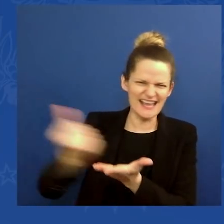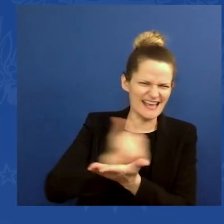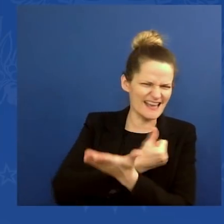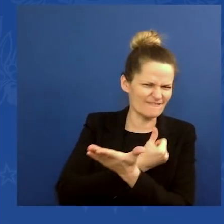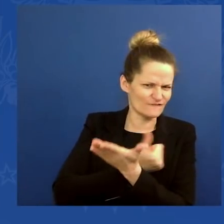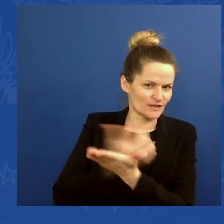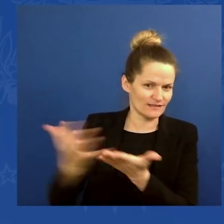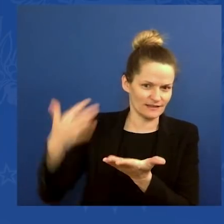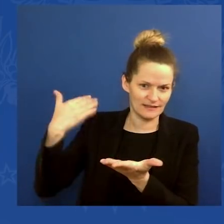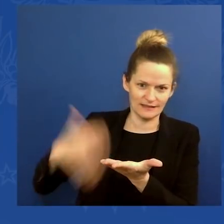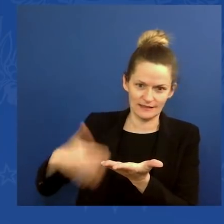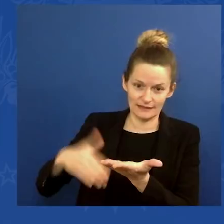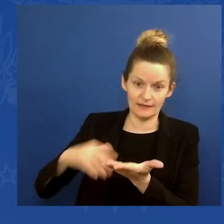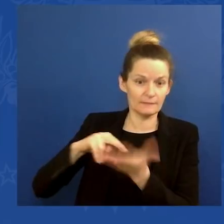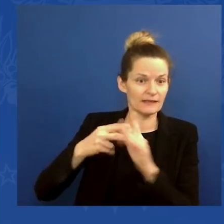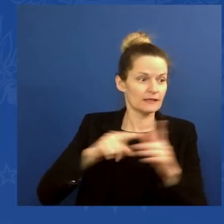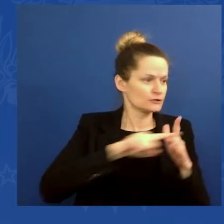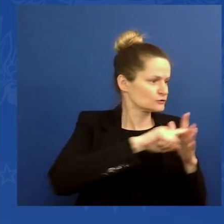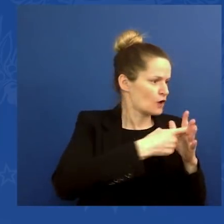the middle, and the end." And -- and he meant it.